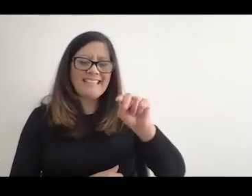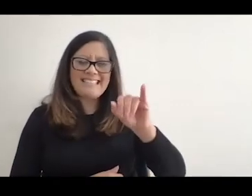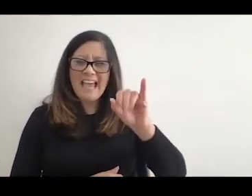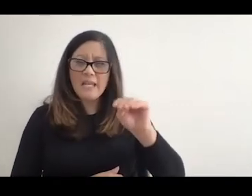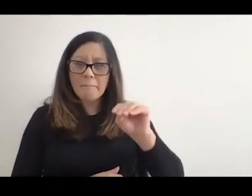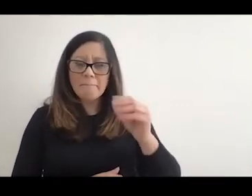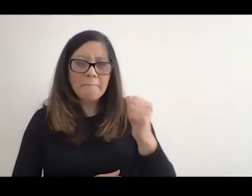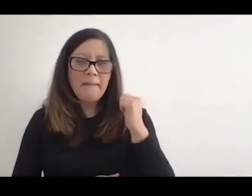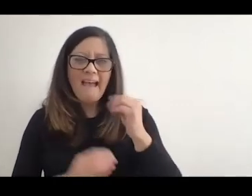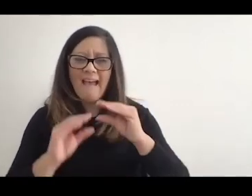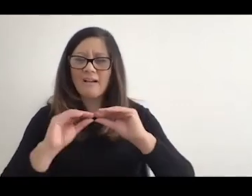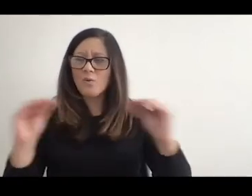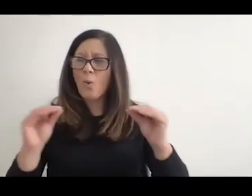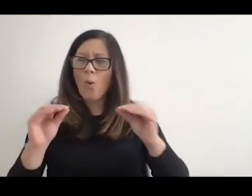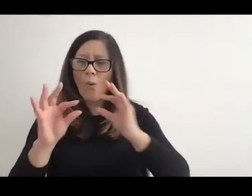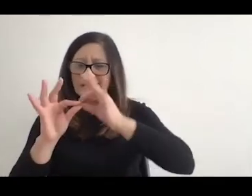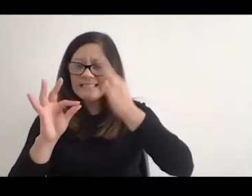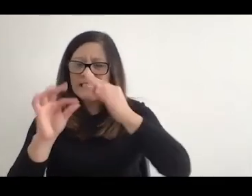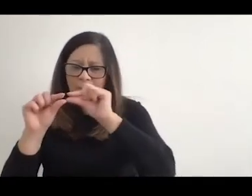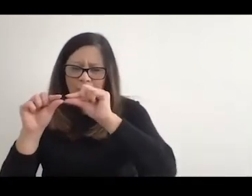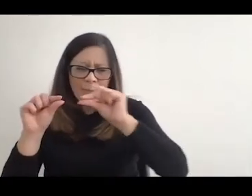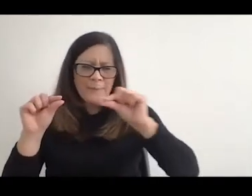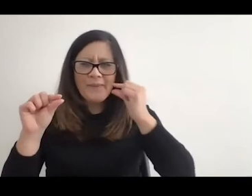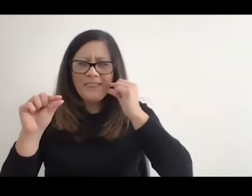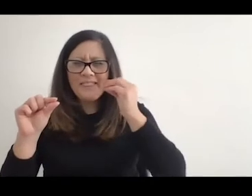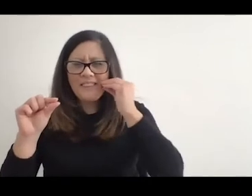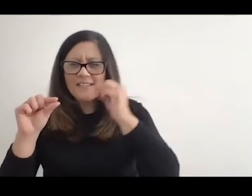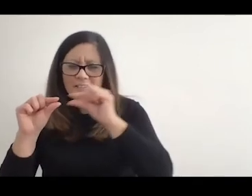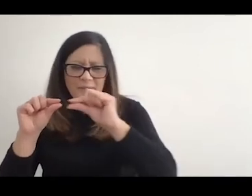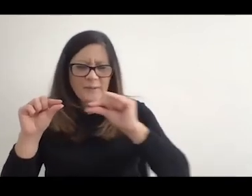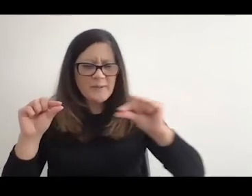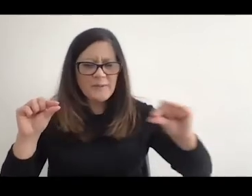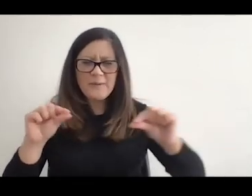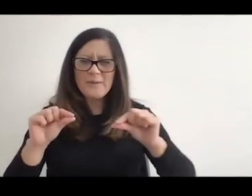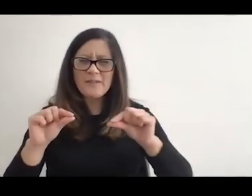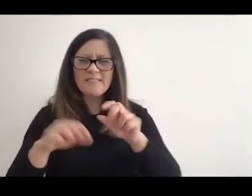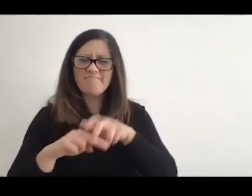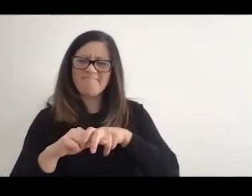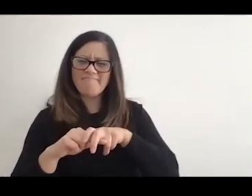There are no rivets that it's just smooth. And it is so comfortable.